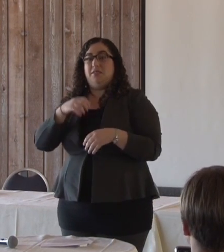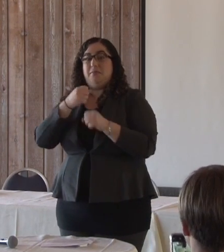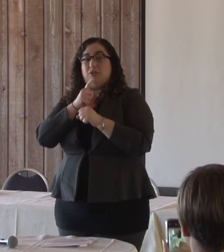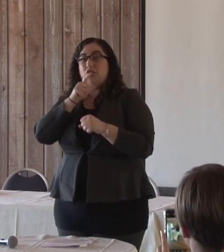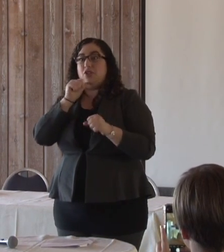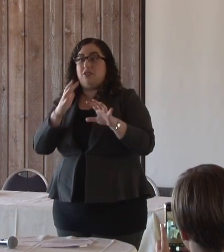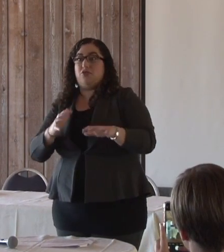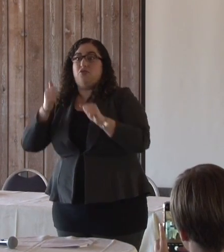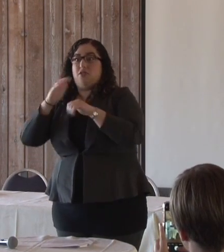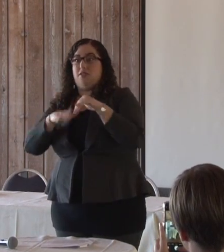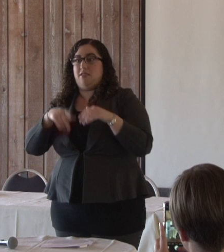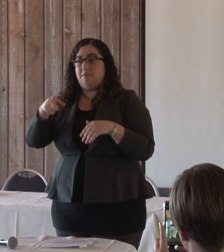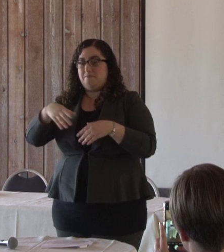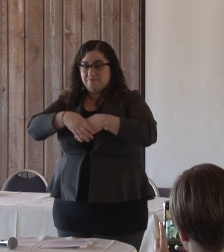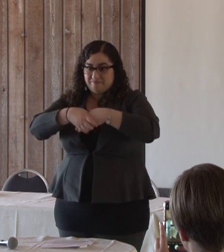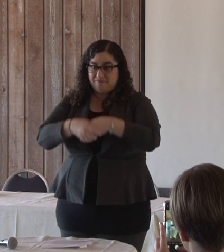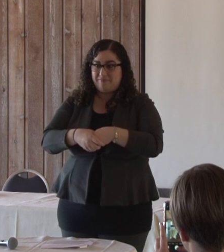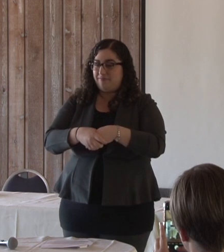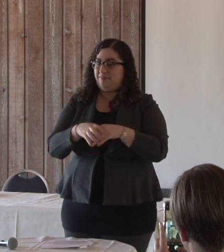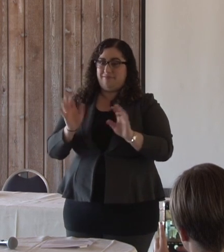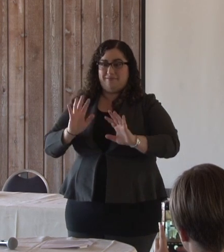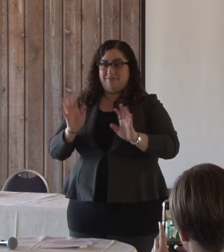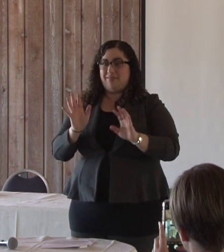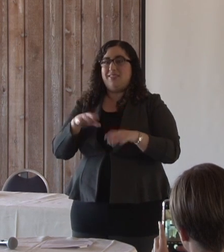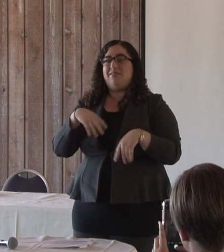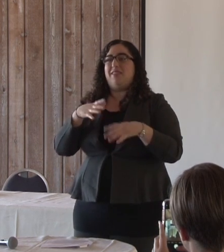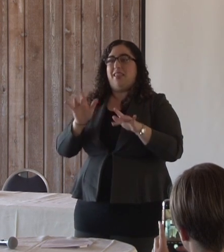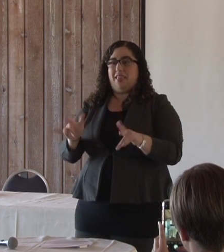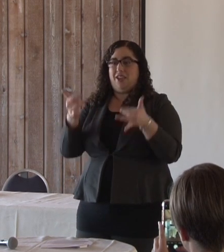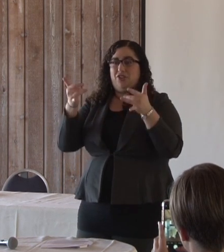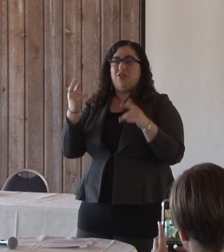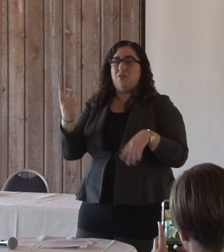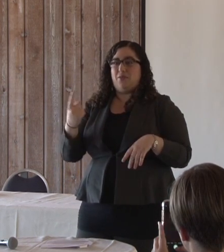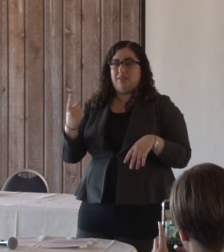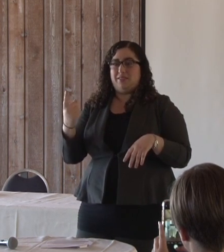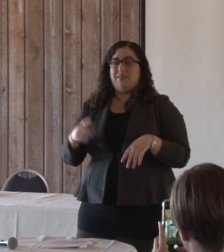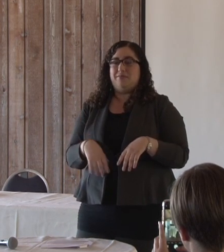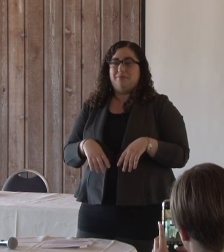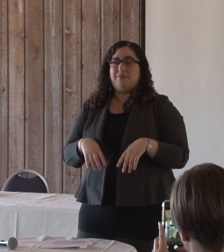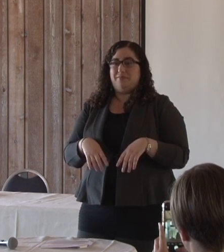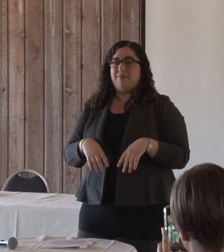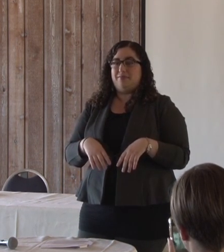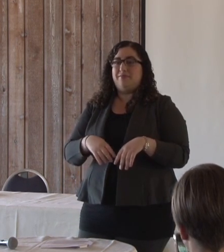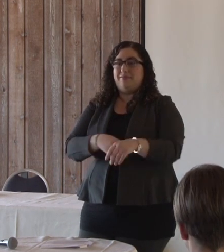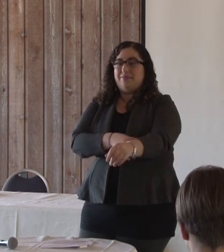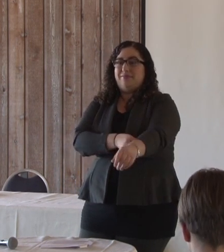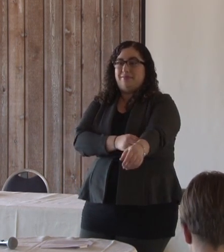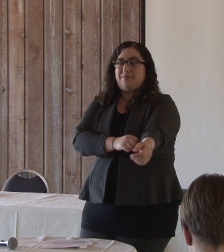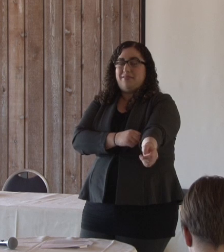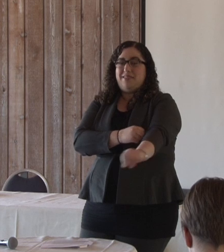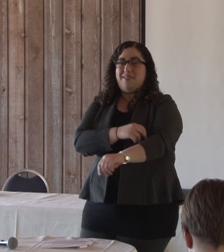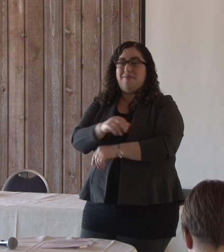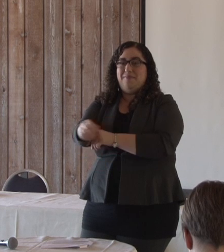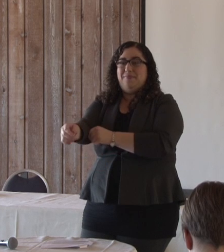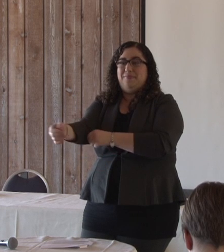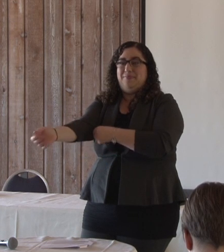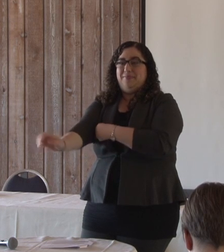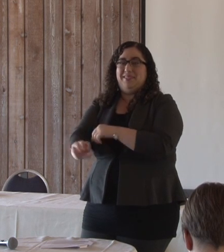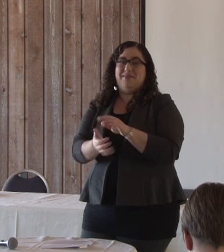If you were to shake their hands. make sure that it's not too strong.